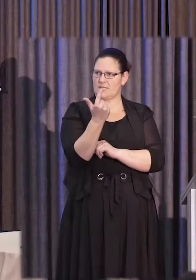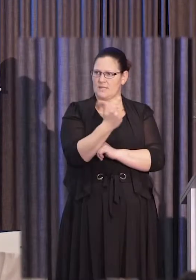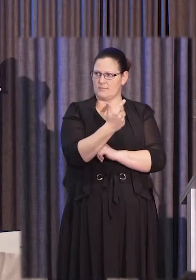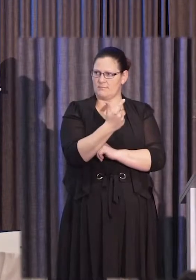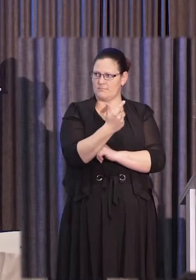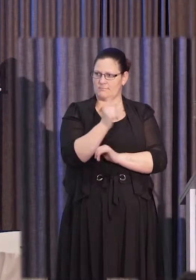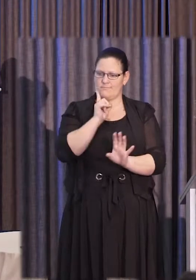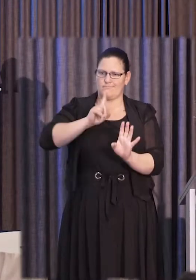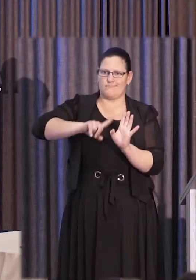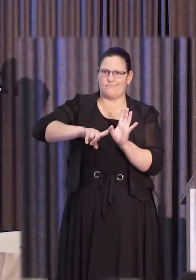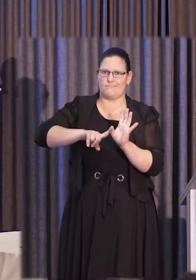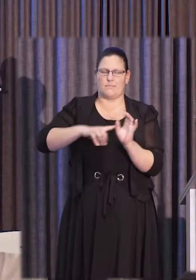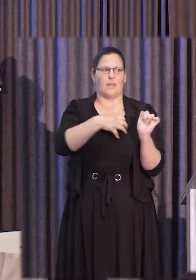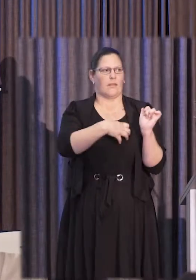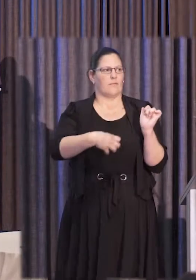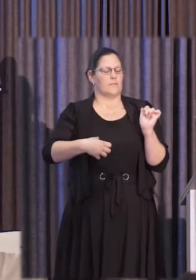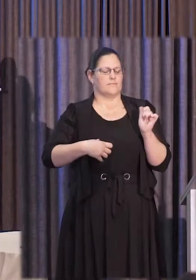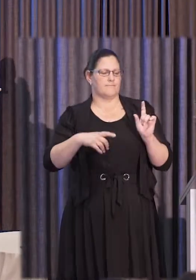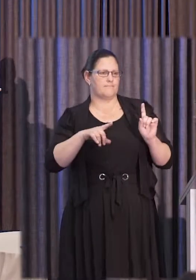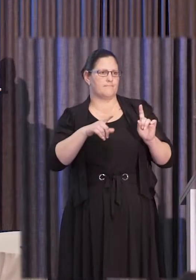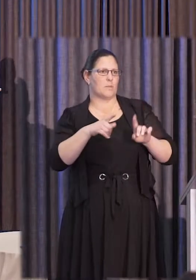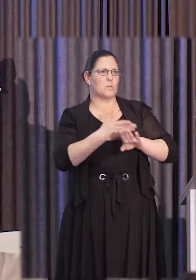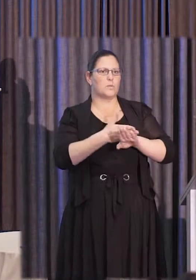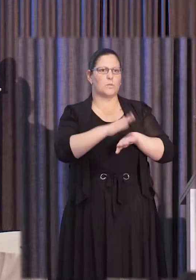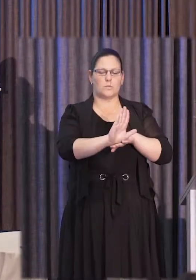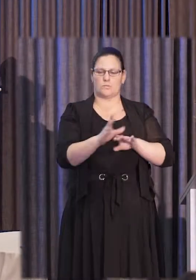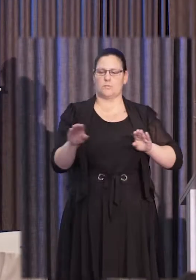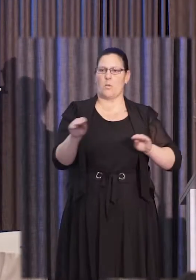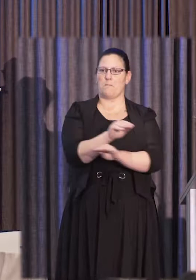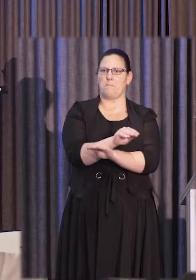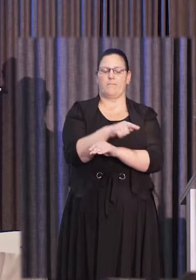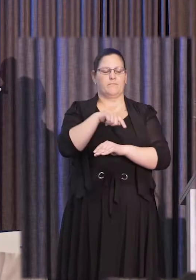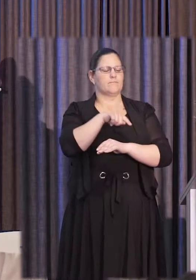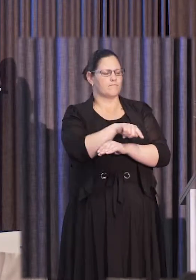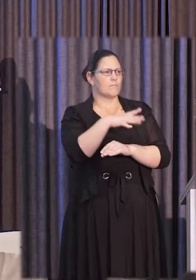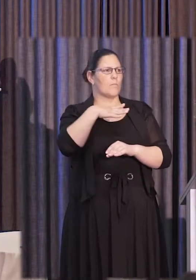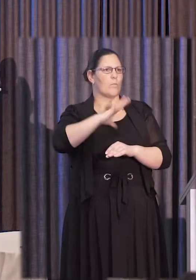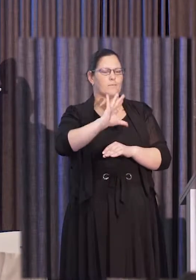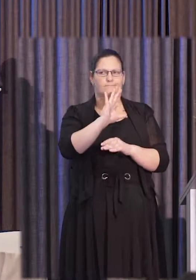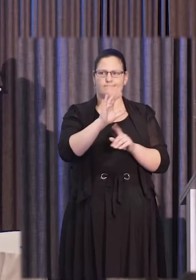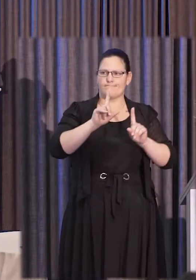when the government initiated, new government came in and wanted to initiate public sector reform